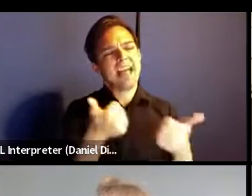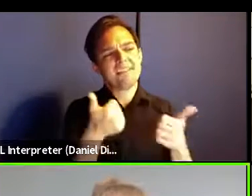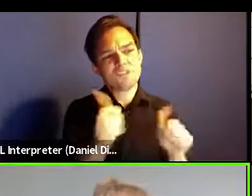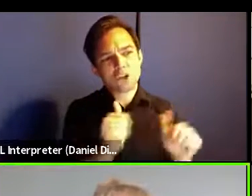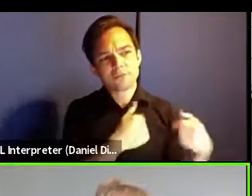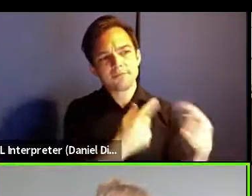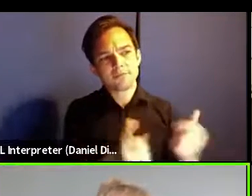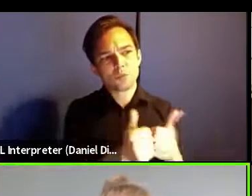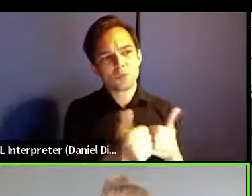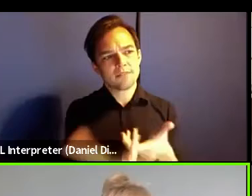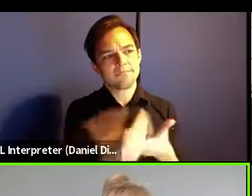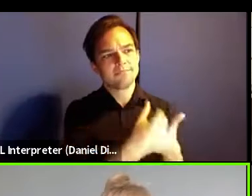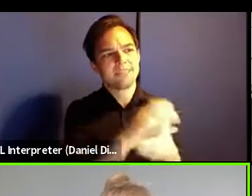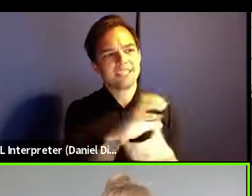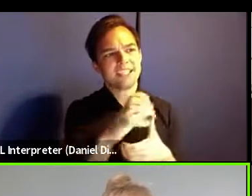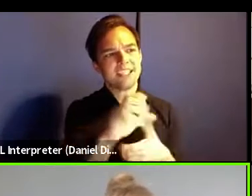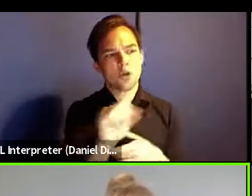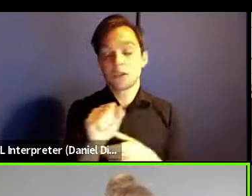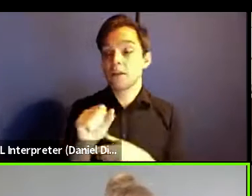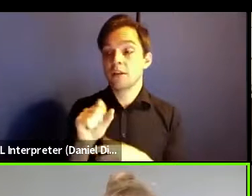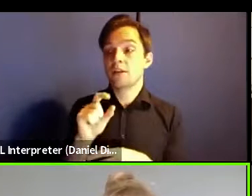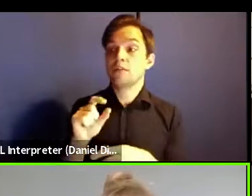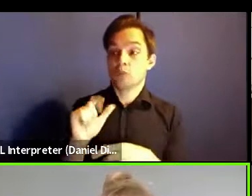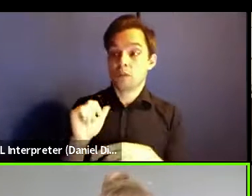Well, I think Axel said it so well at the beginning.